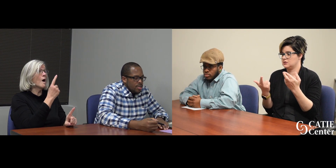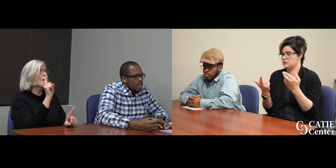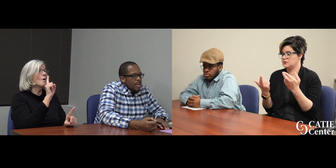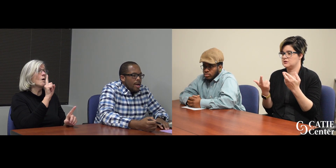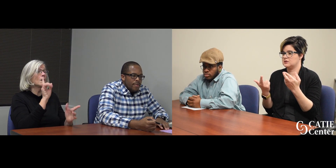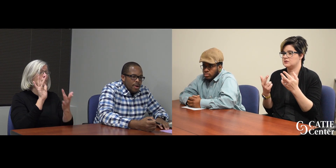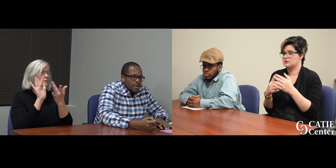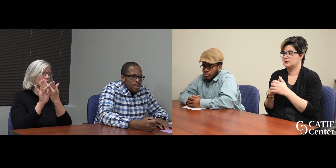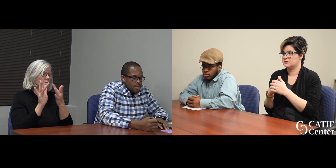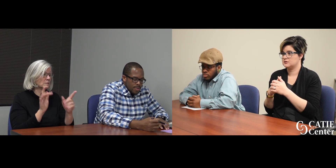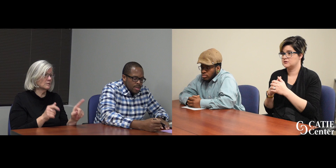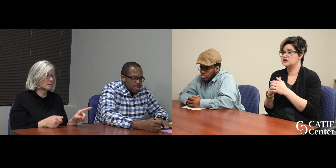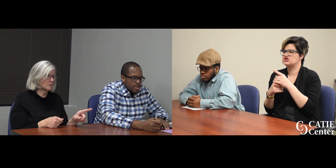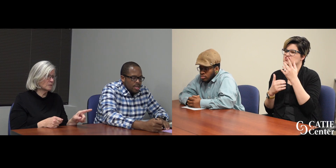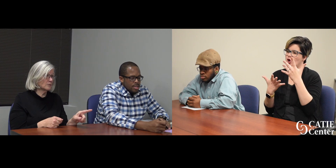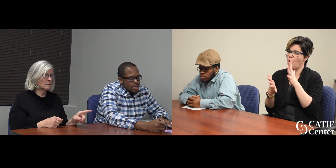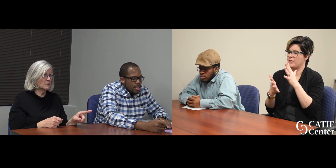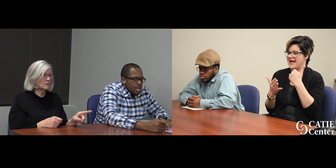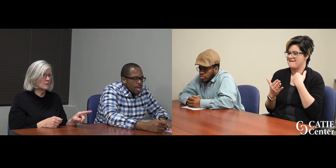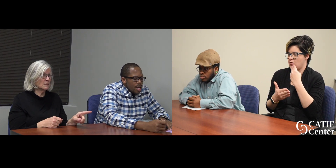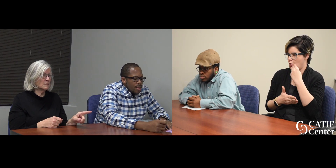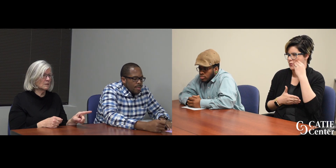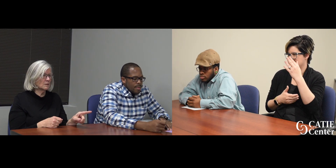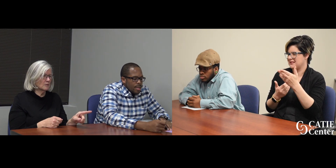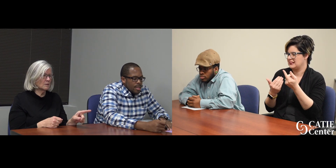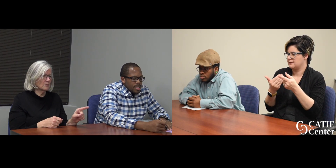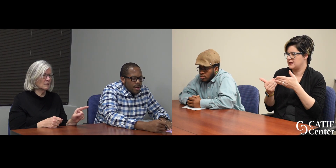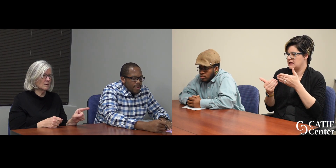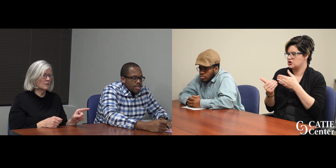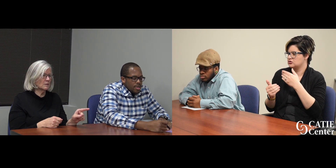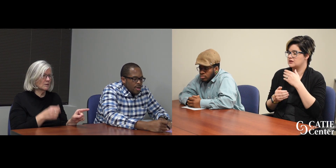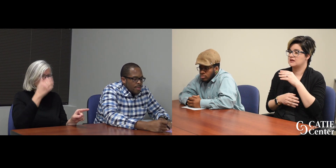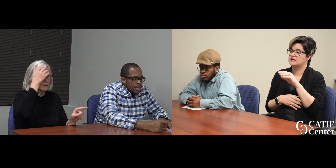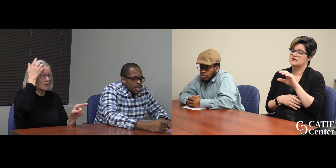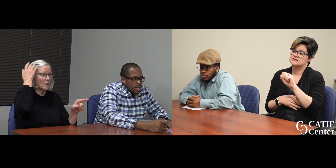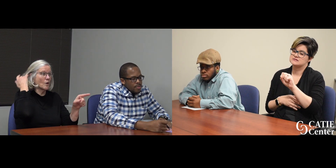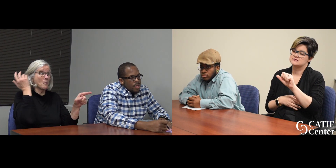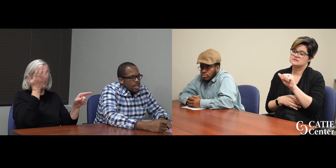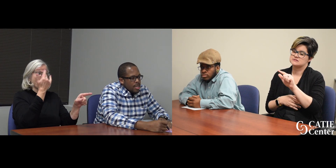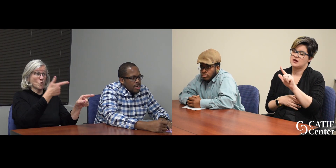since you already have a home this will be a little easier, but the Salvation Army is pretty good